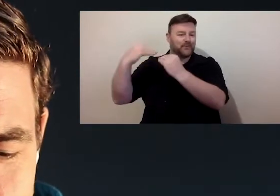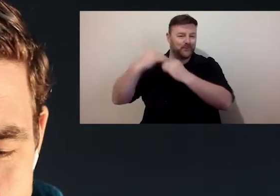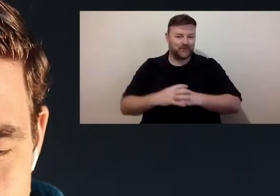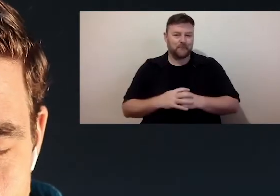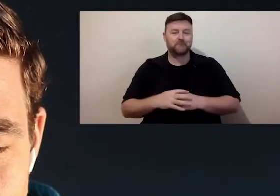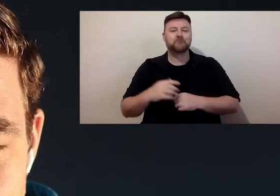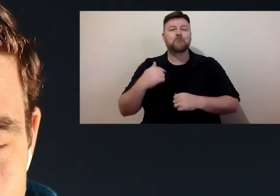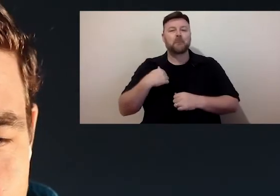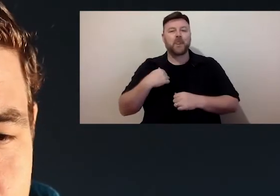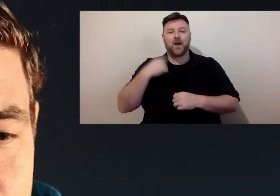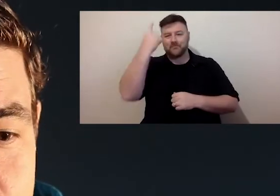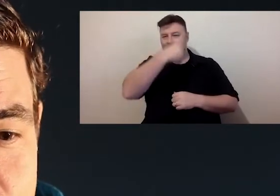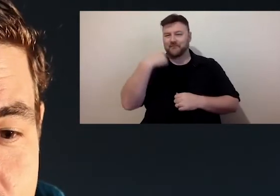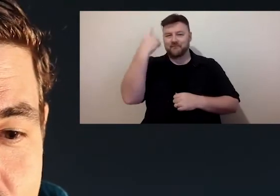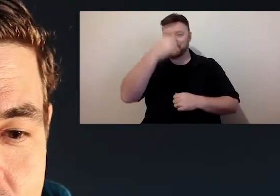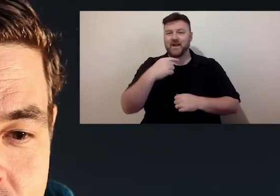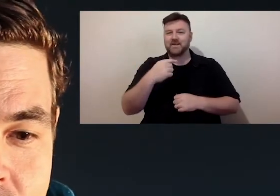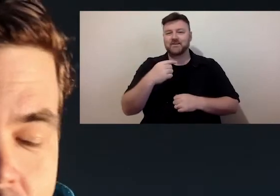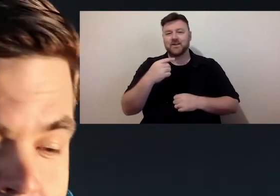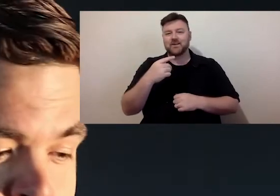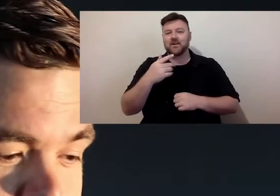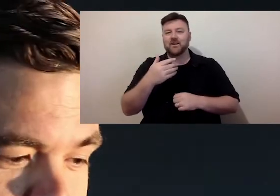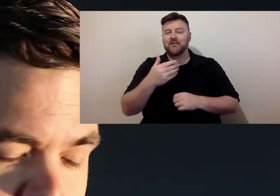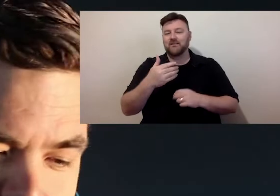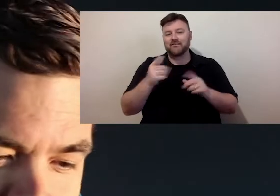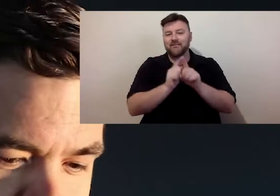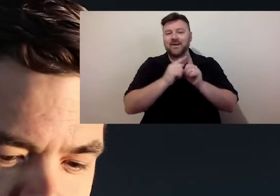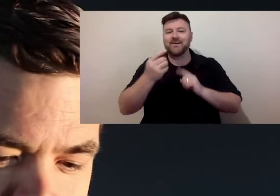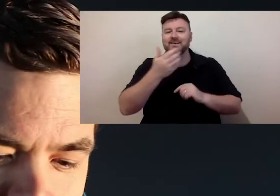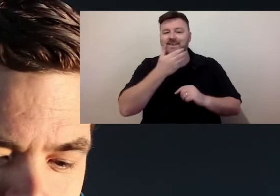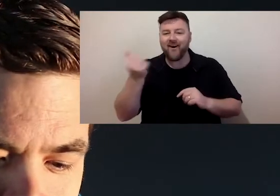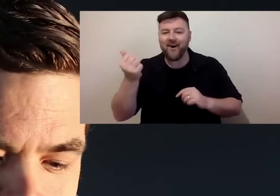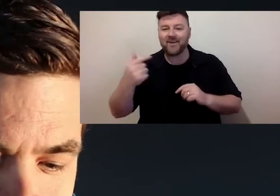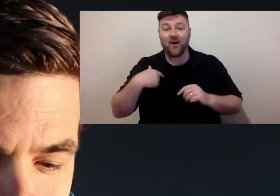approachable look, because in Macca's this morning, an old couple